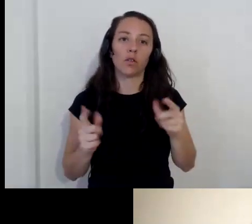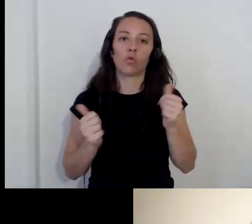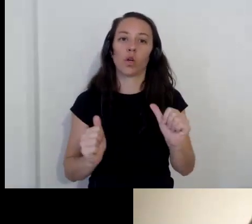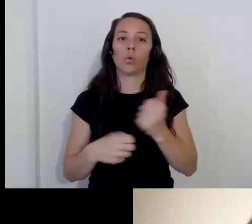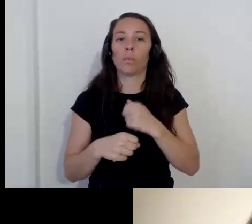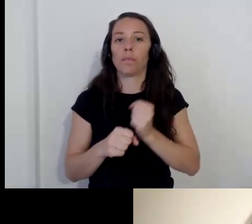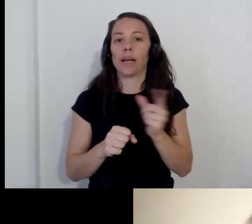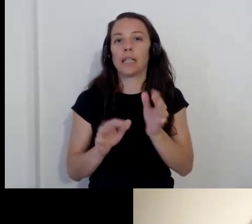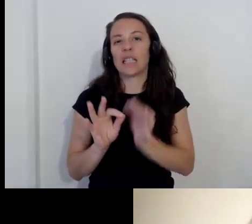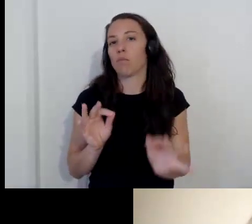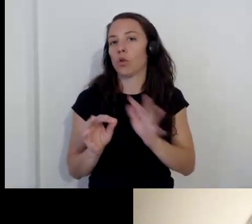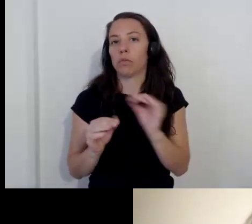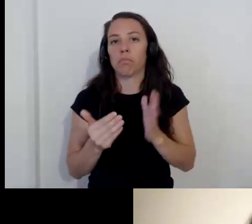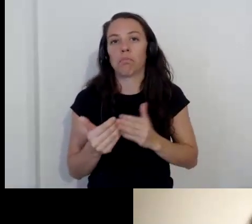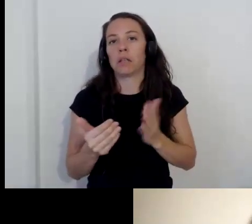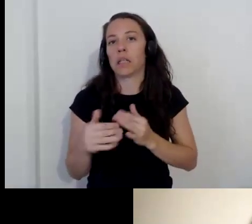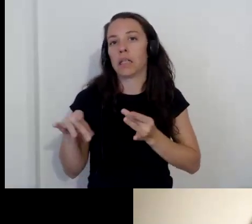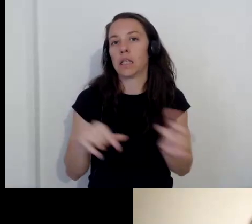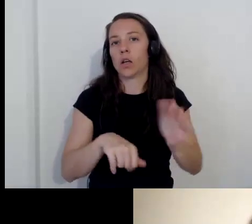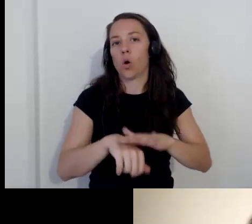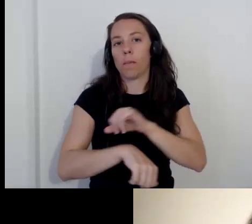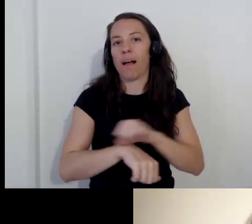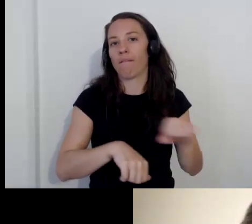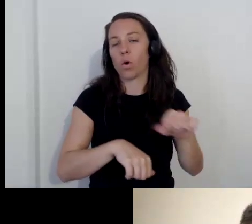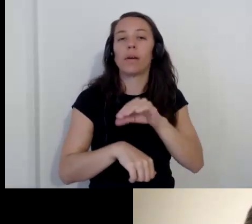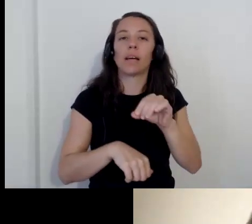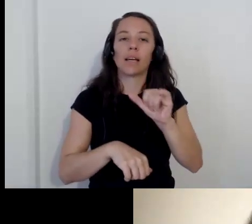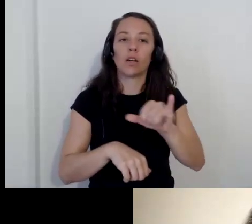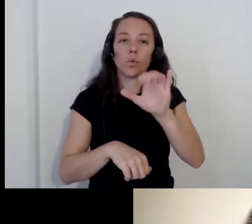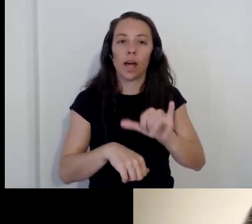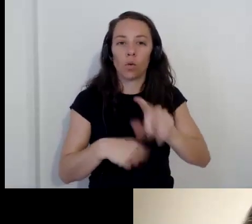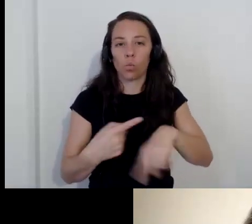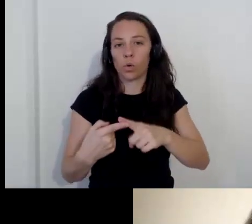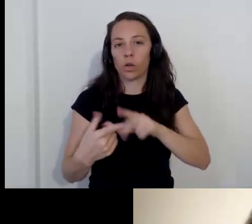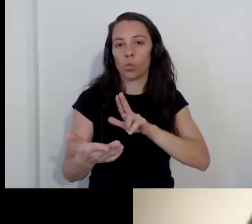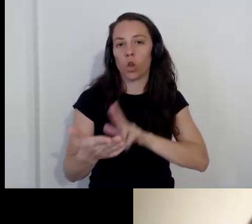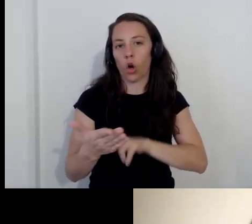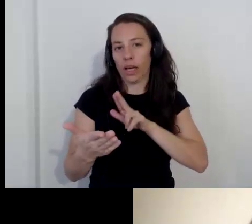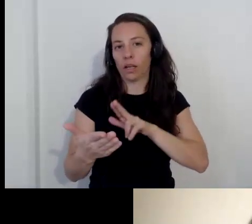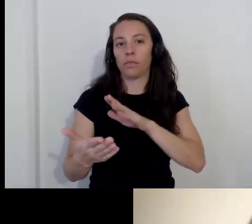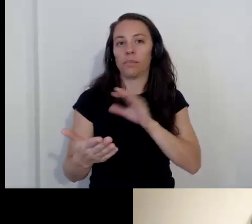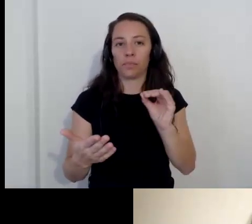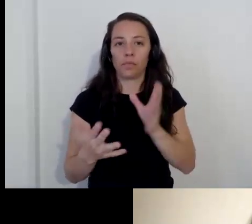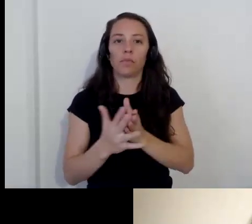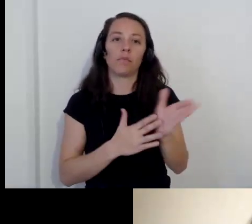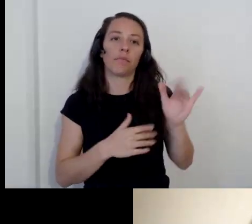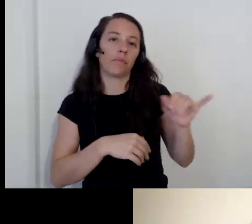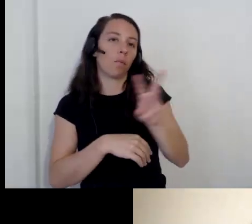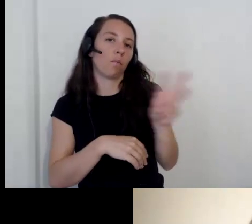and streamlined on the platform. And you can do that when you log in and through the platform.